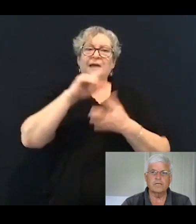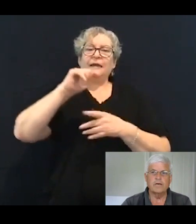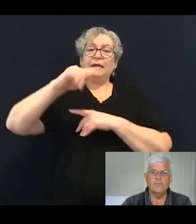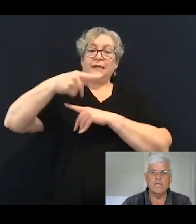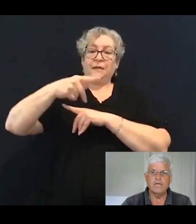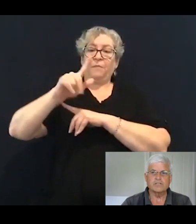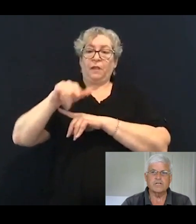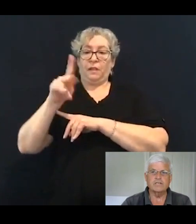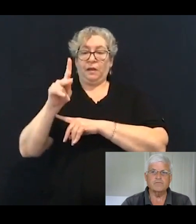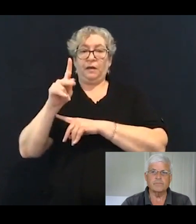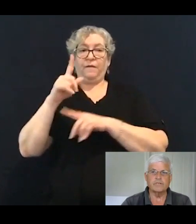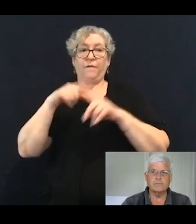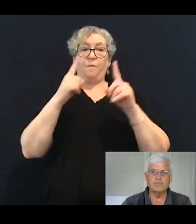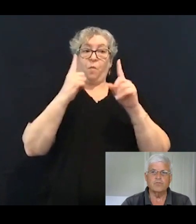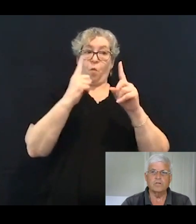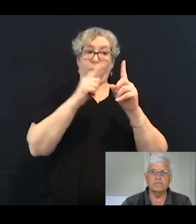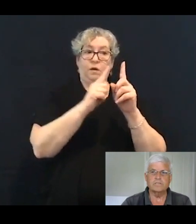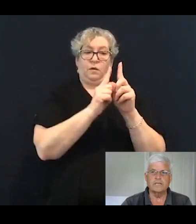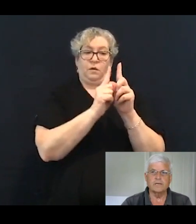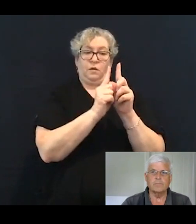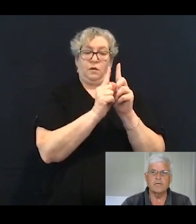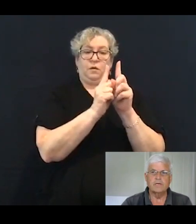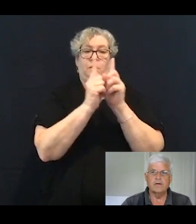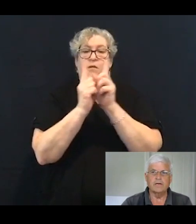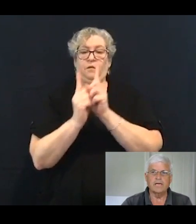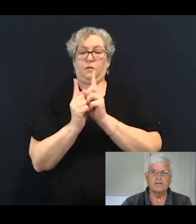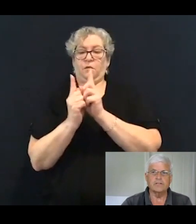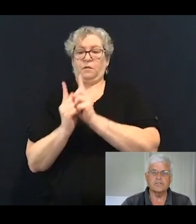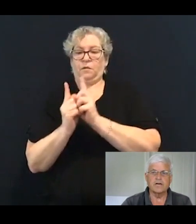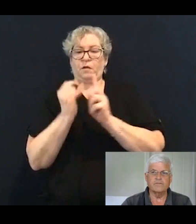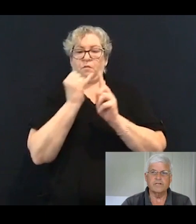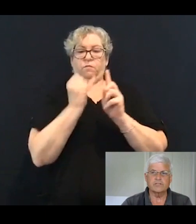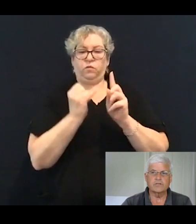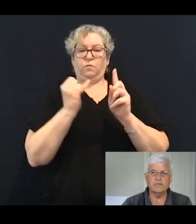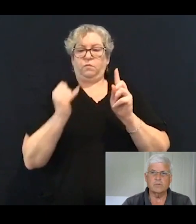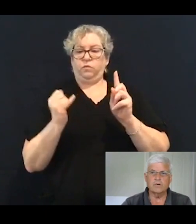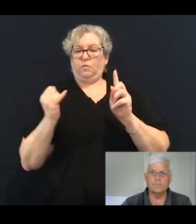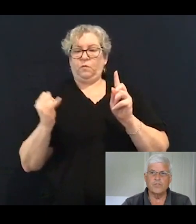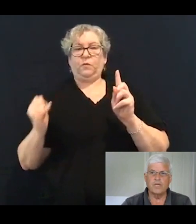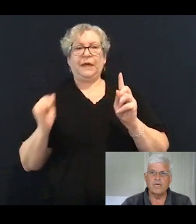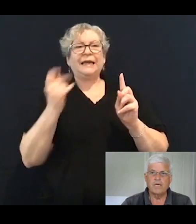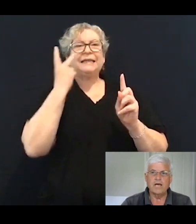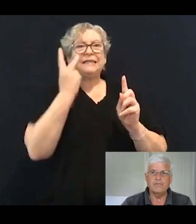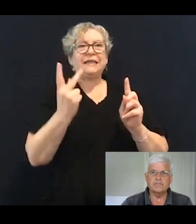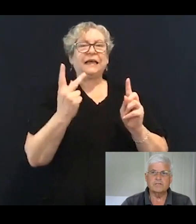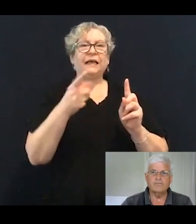from the tip of one cilium, again, to the side of the next taller one. And this little filament schematized